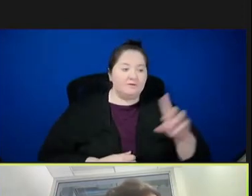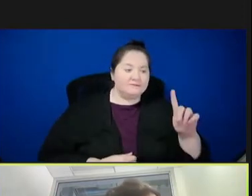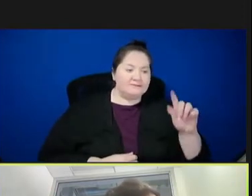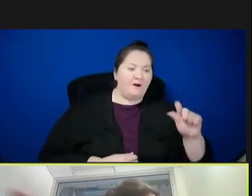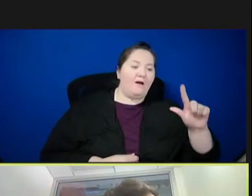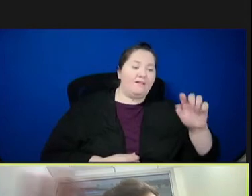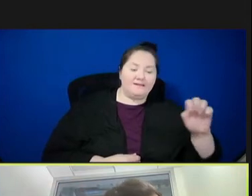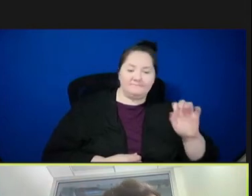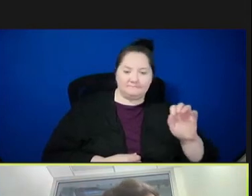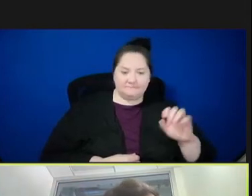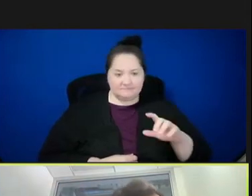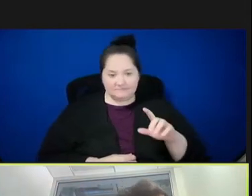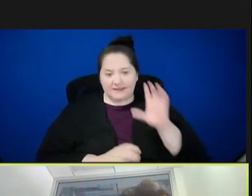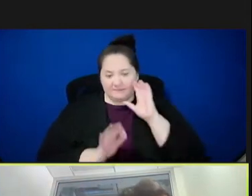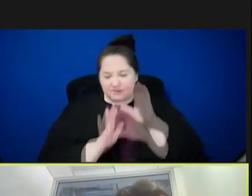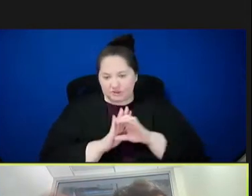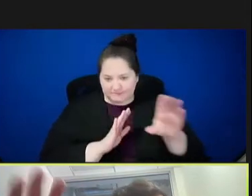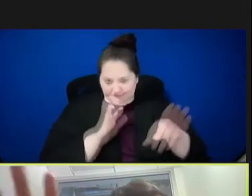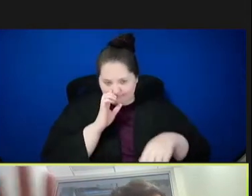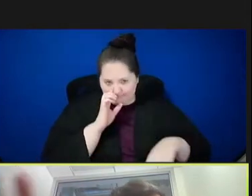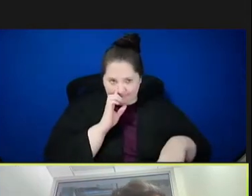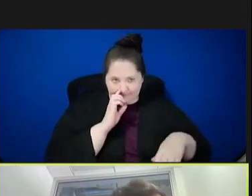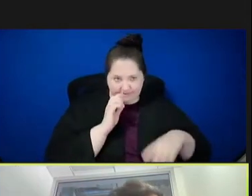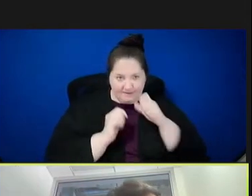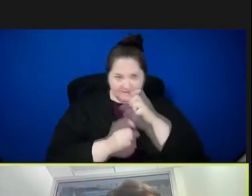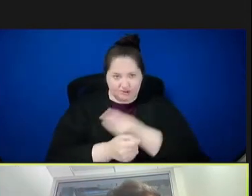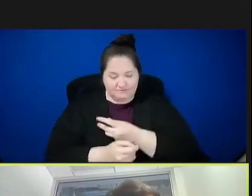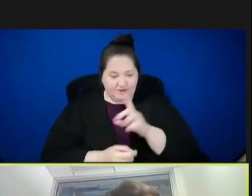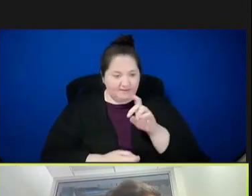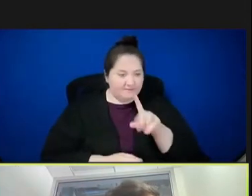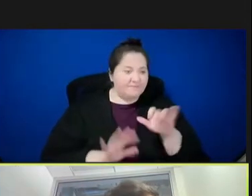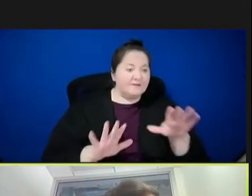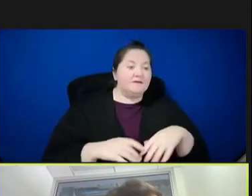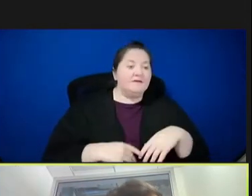a bunch of images and basically you noise those images so you can imagine that picture going in